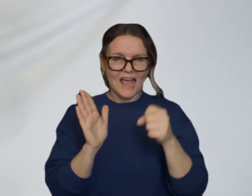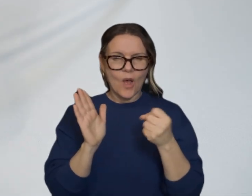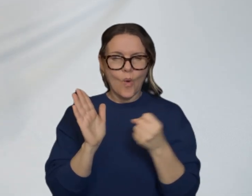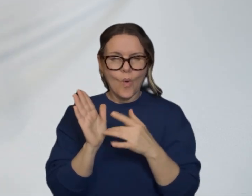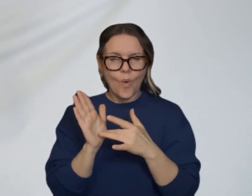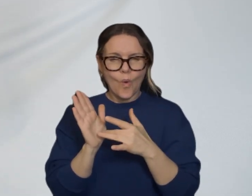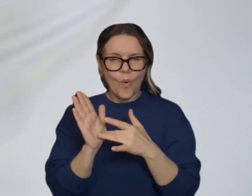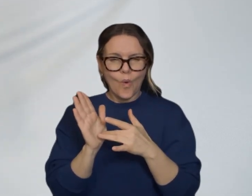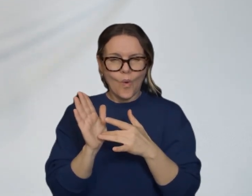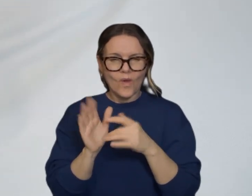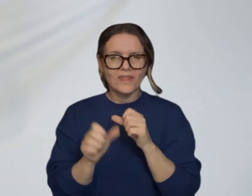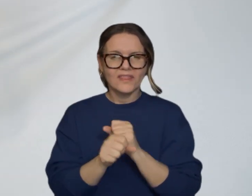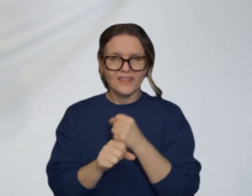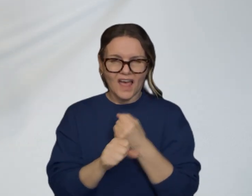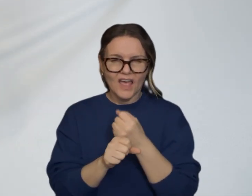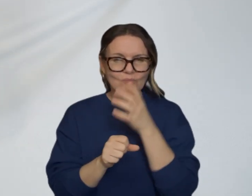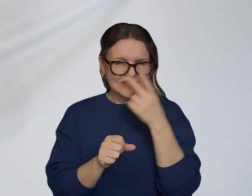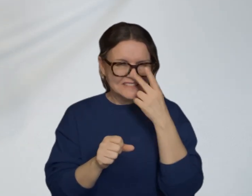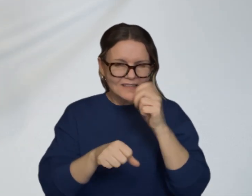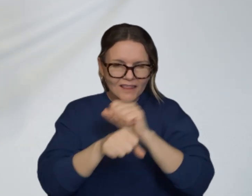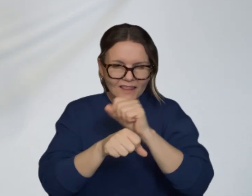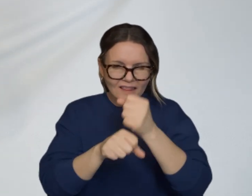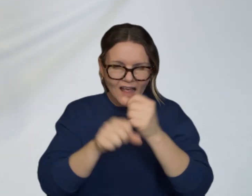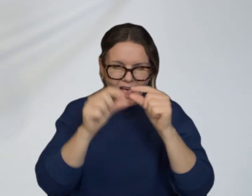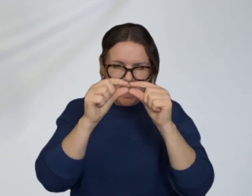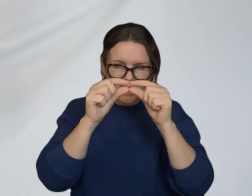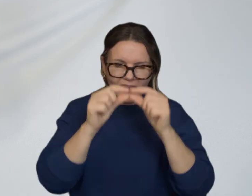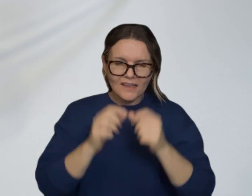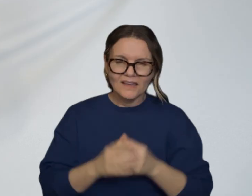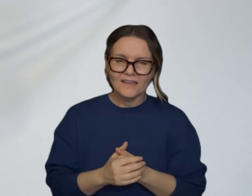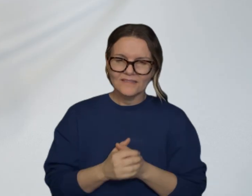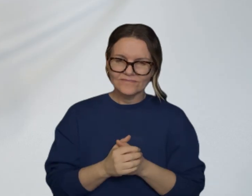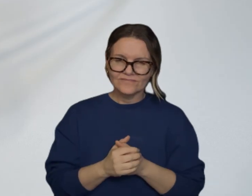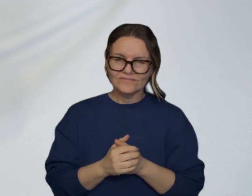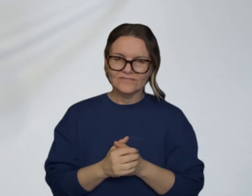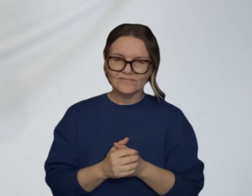and you'll notice that I can't touch and change my settings to take the lock off you're going